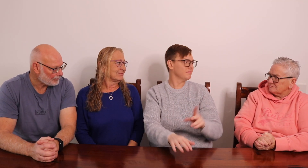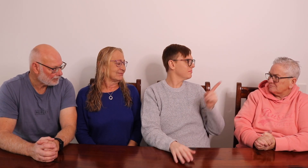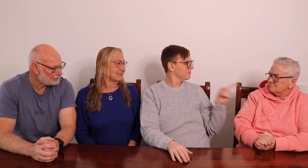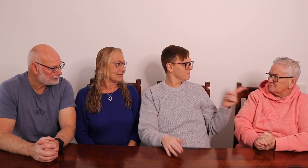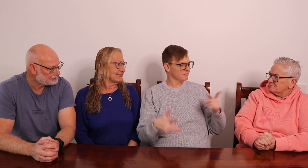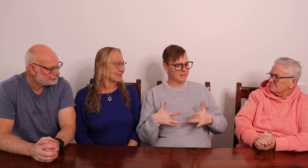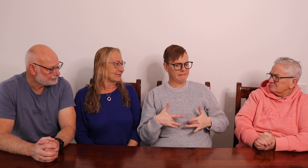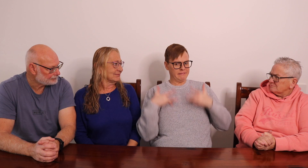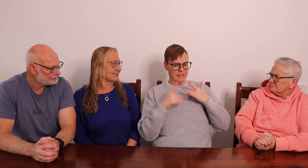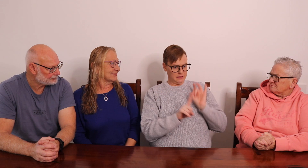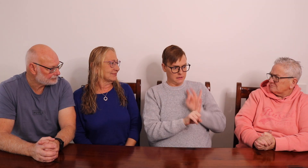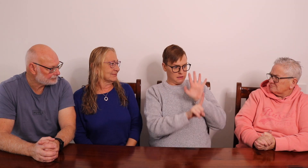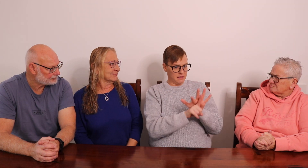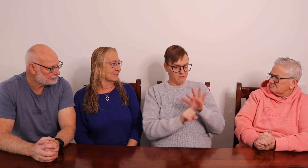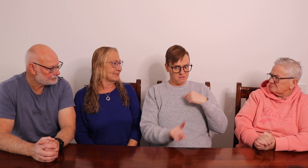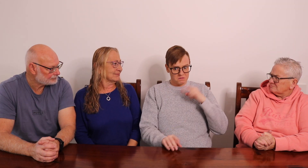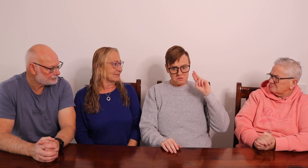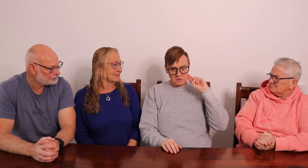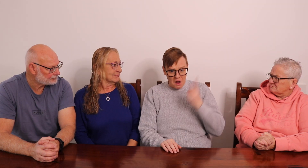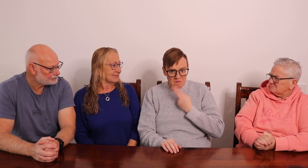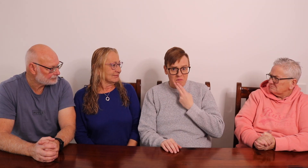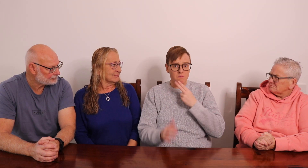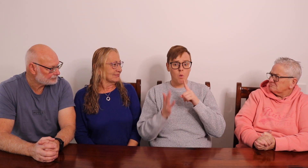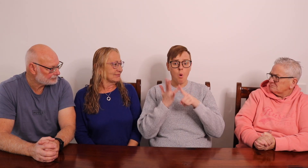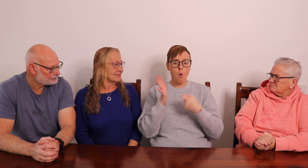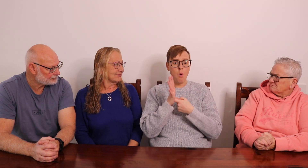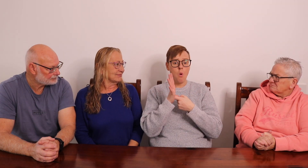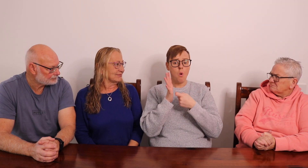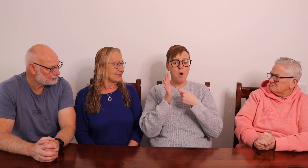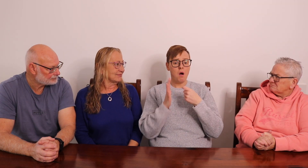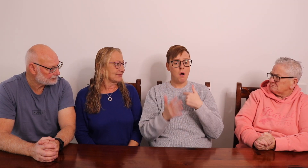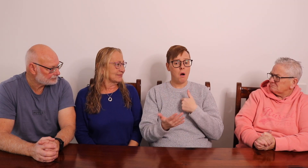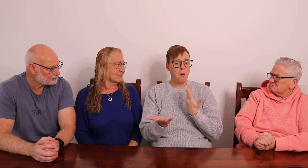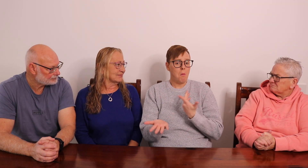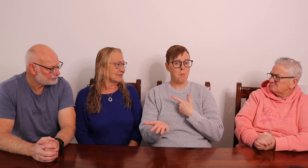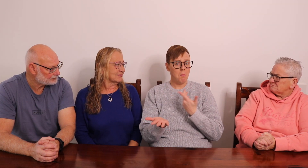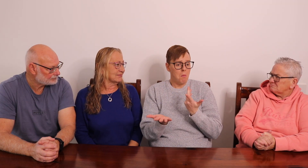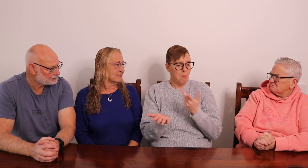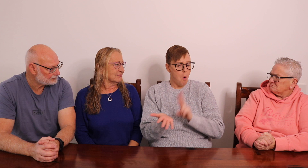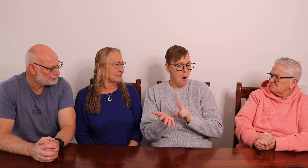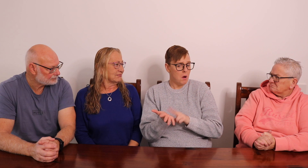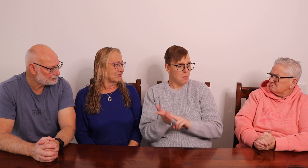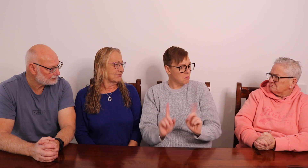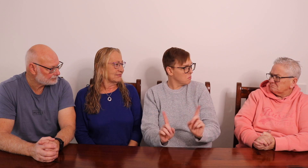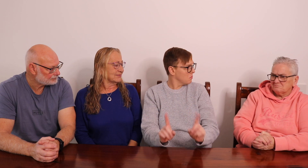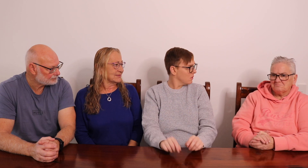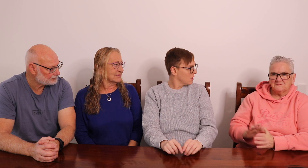D: Do you feel yourself as a deaf person or you feel like you're a normal person?